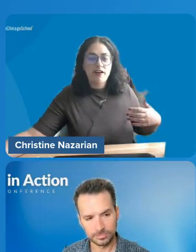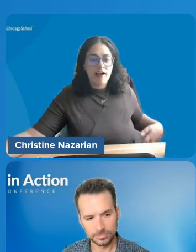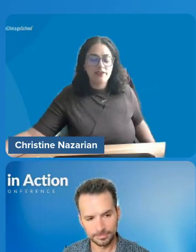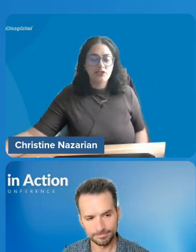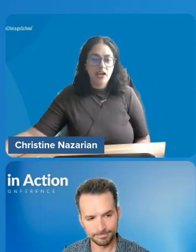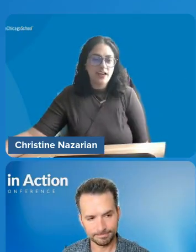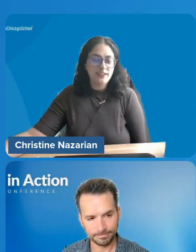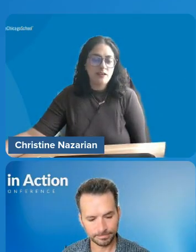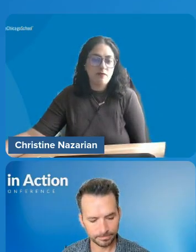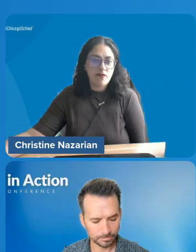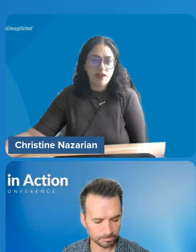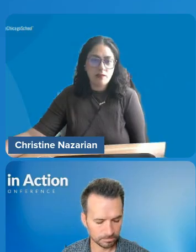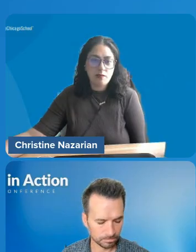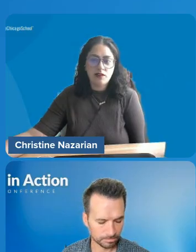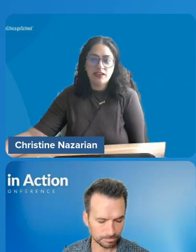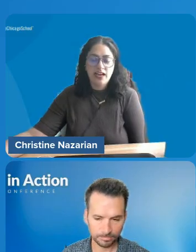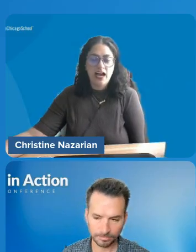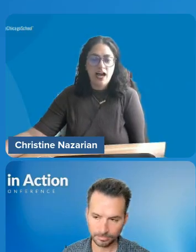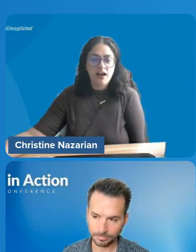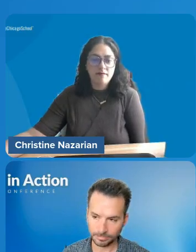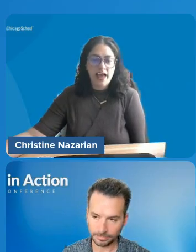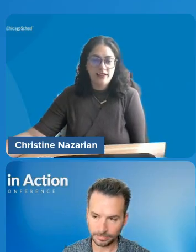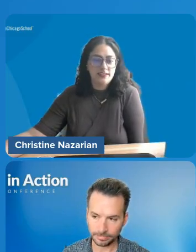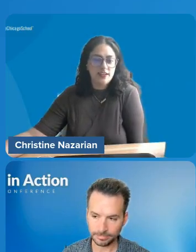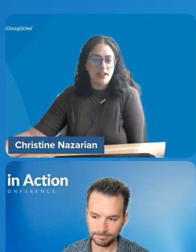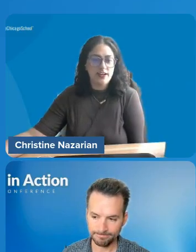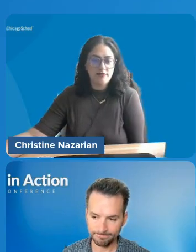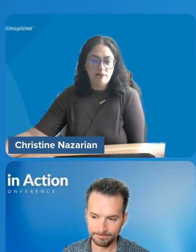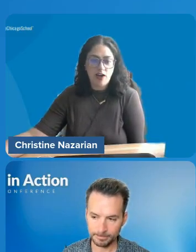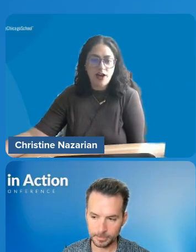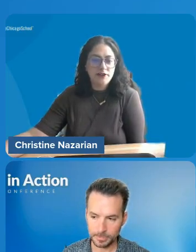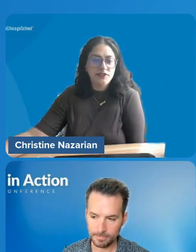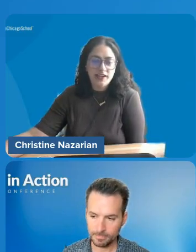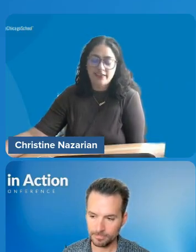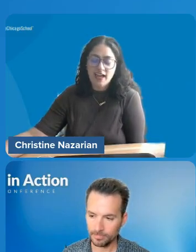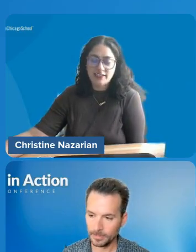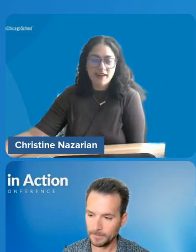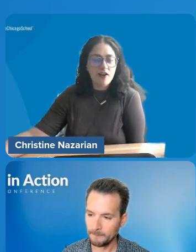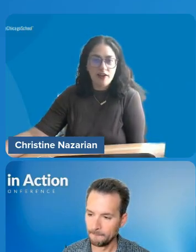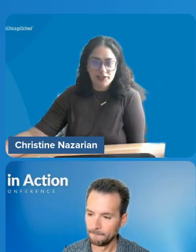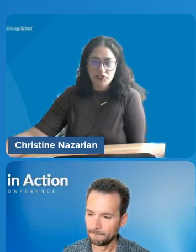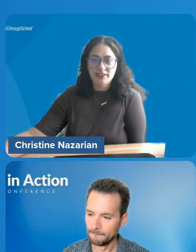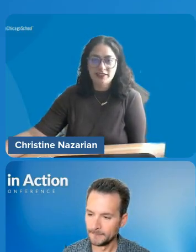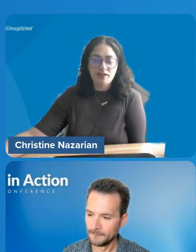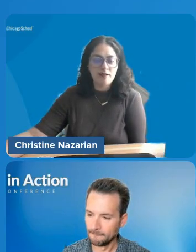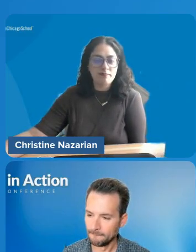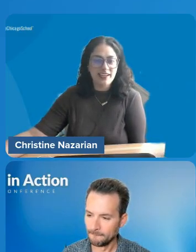have their chat team available and understand that technology sometimes can